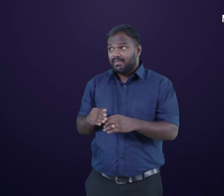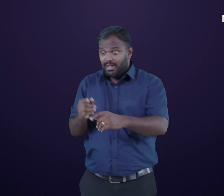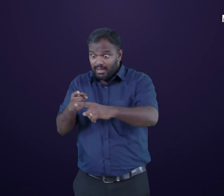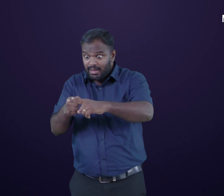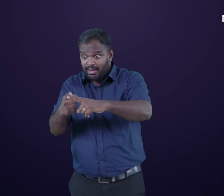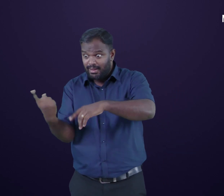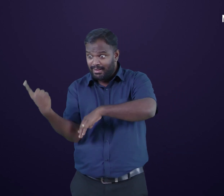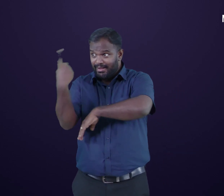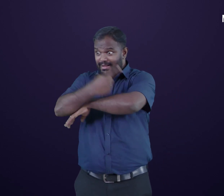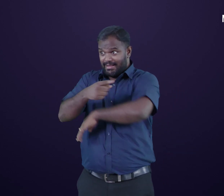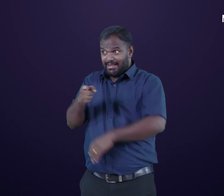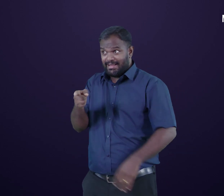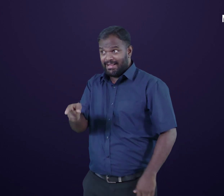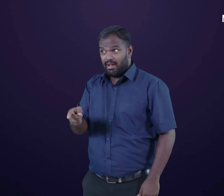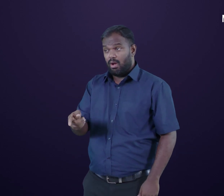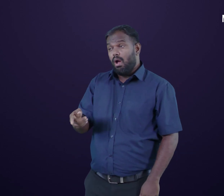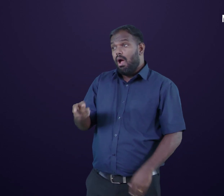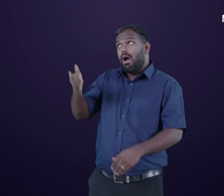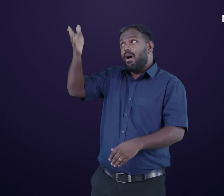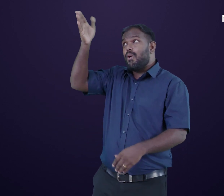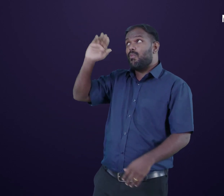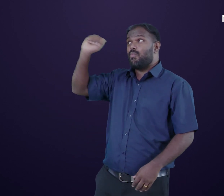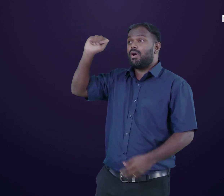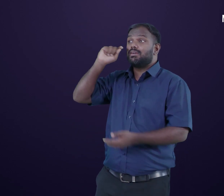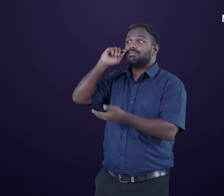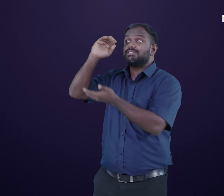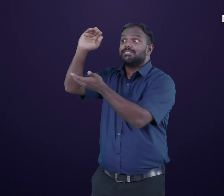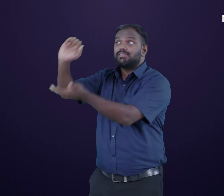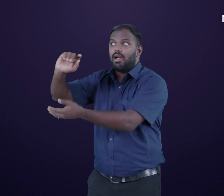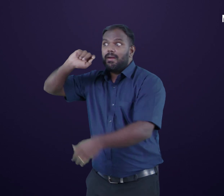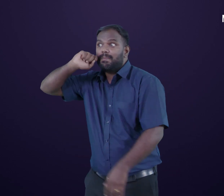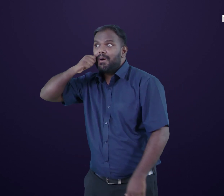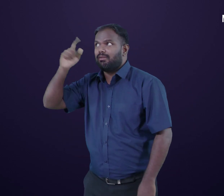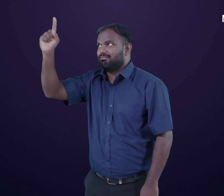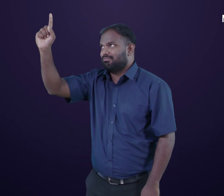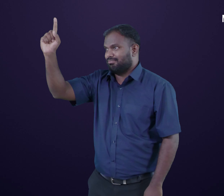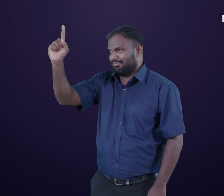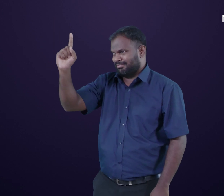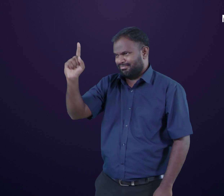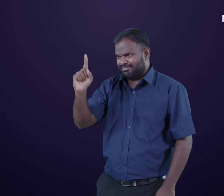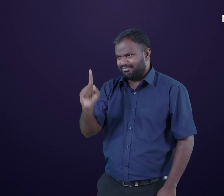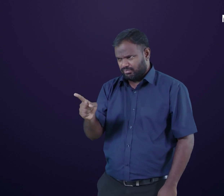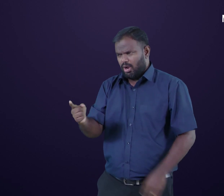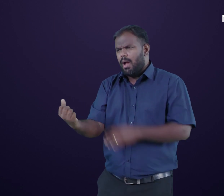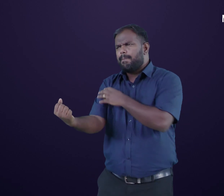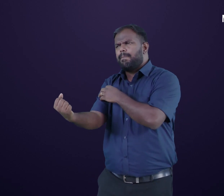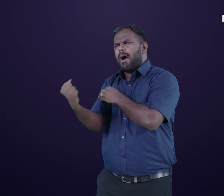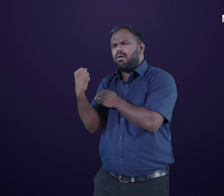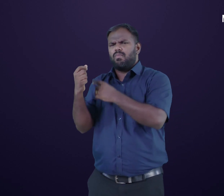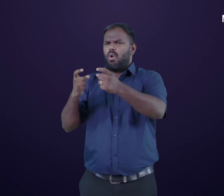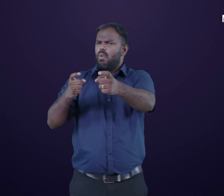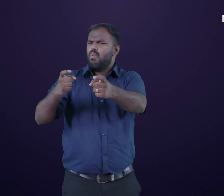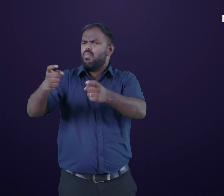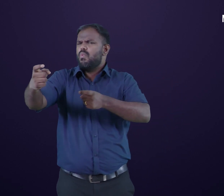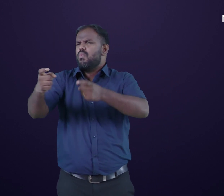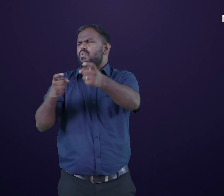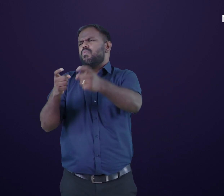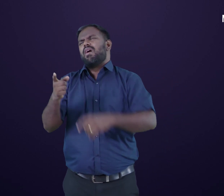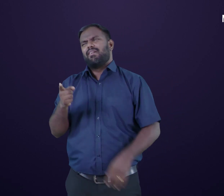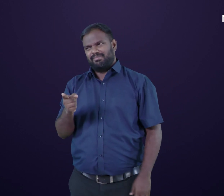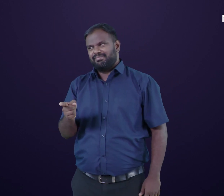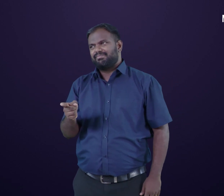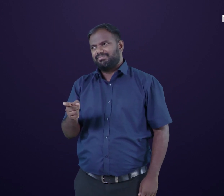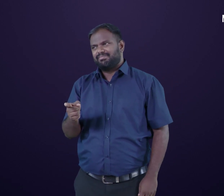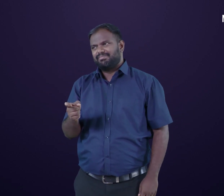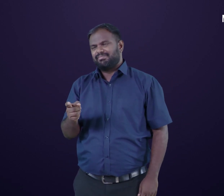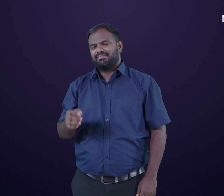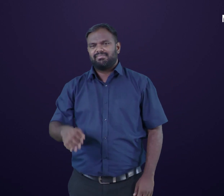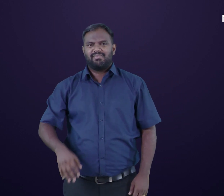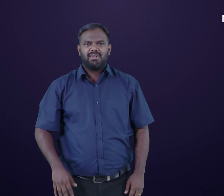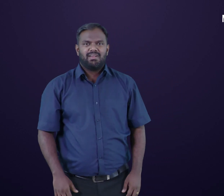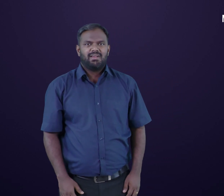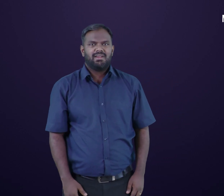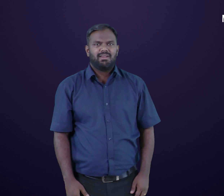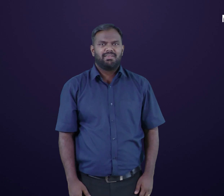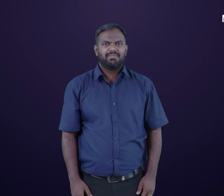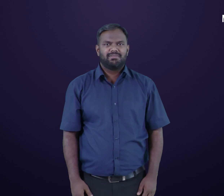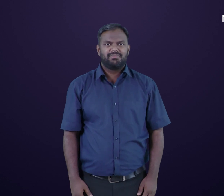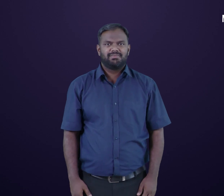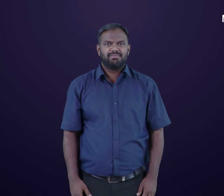So the Son of Man is Lord, even over the Sabbath.”